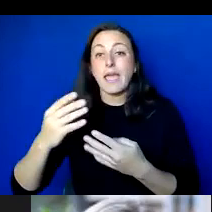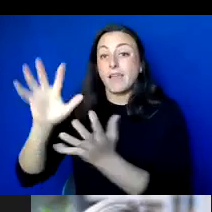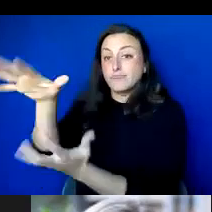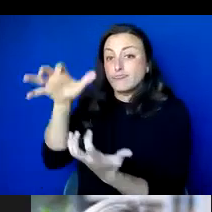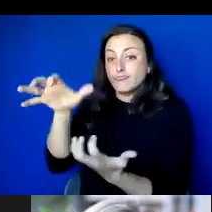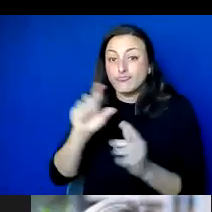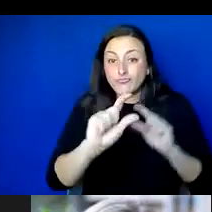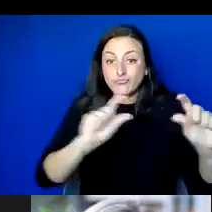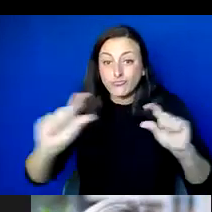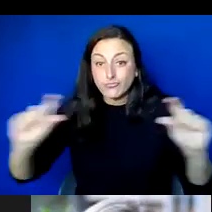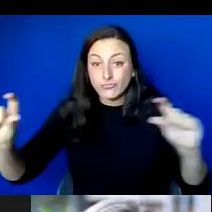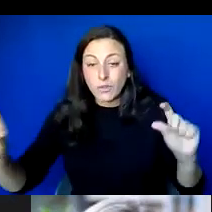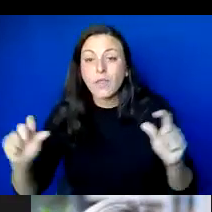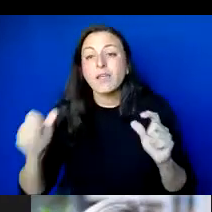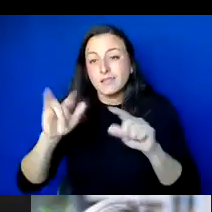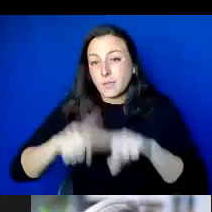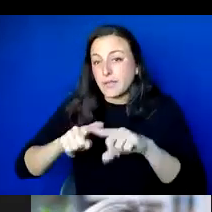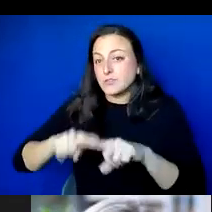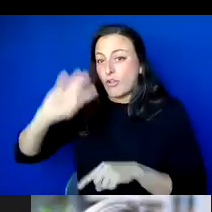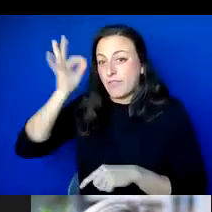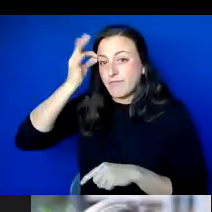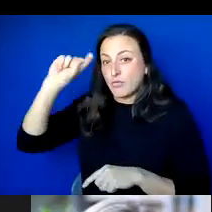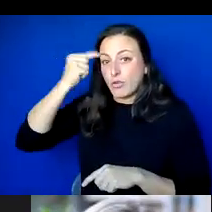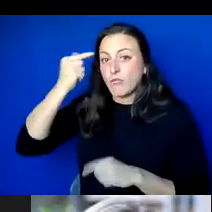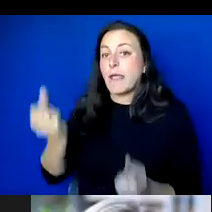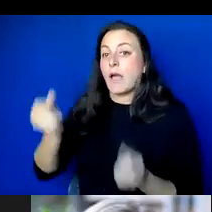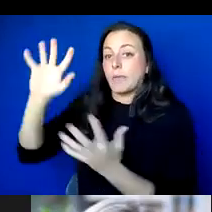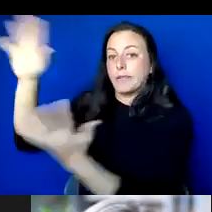the vaccine from the federal government will play a huge part in this. Next slide please.